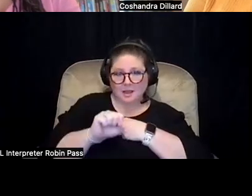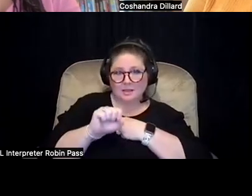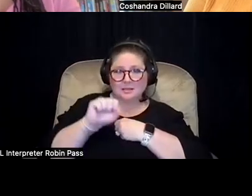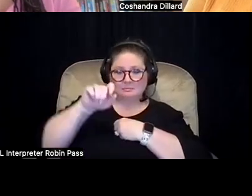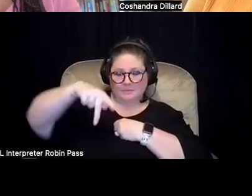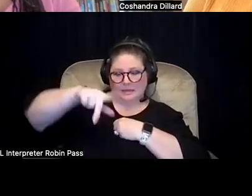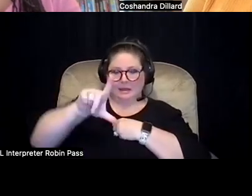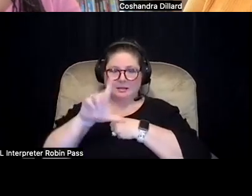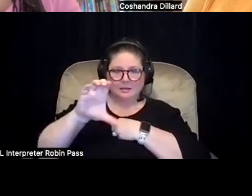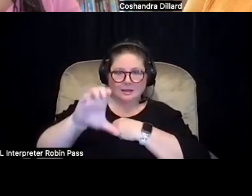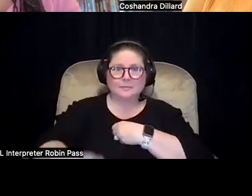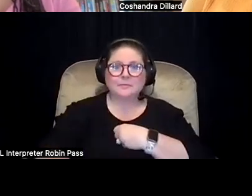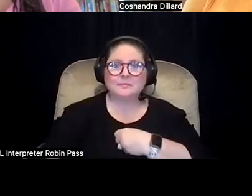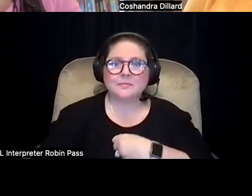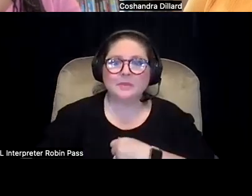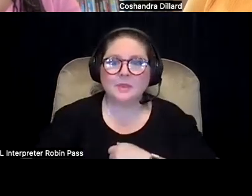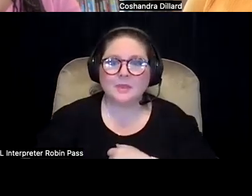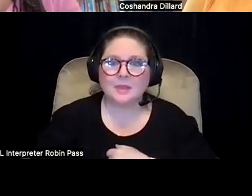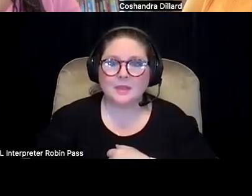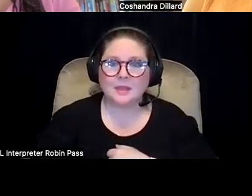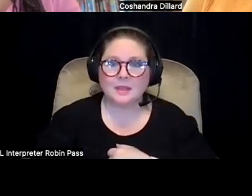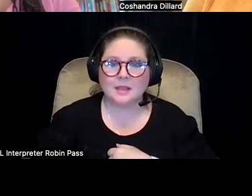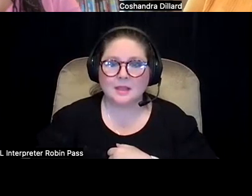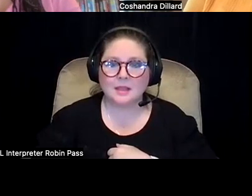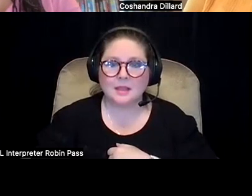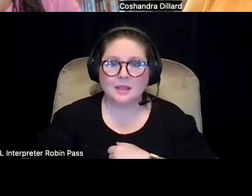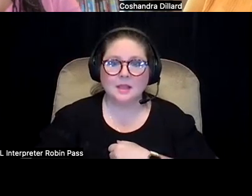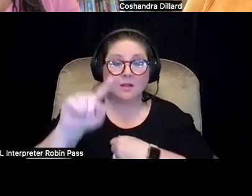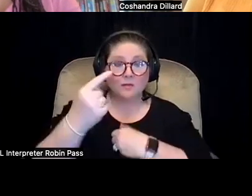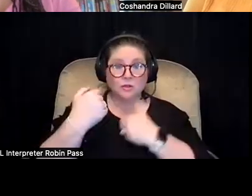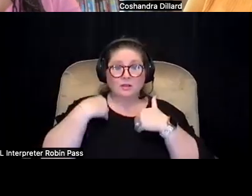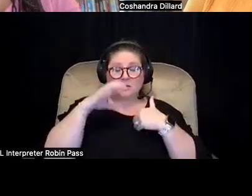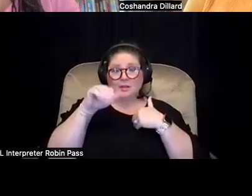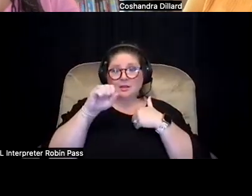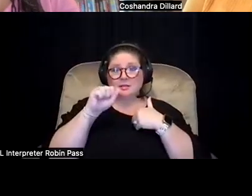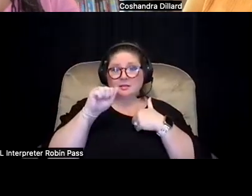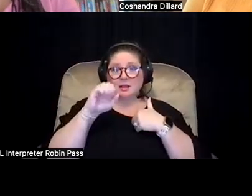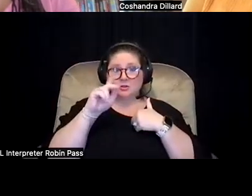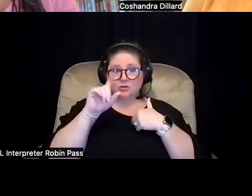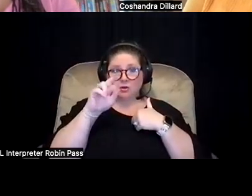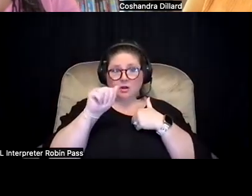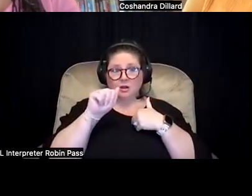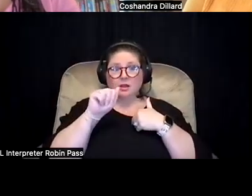as well first we have cassandra dillard who is a senior writer at learning for justice who's based